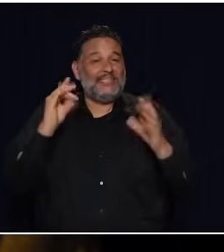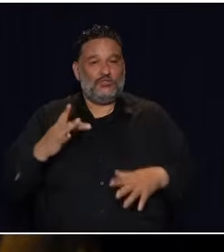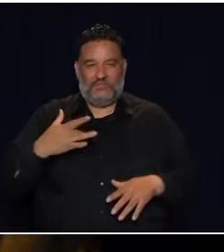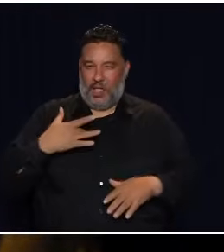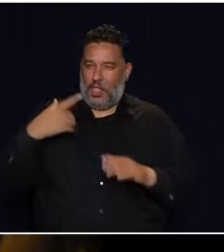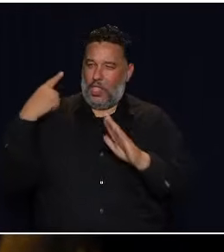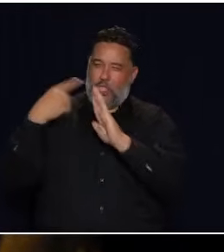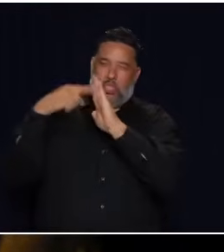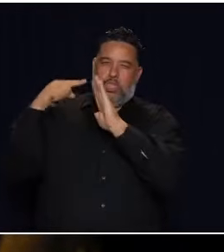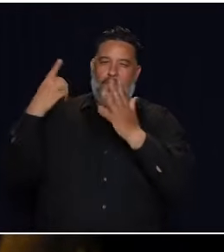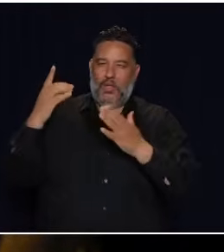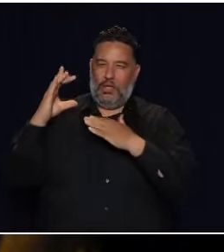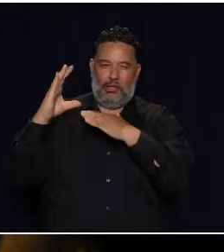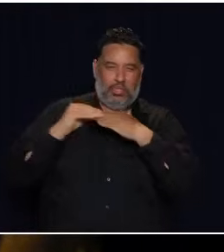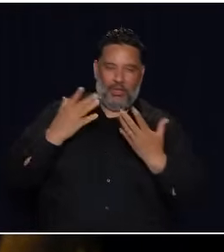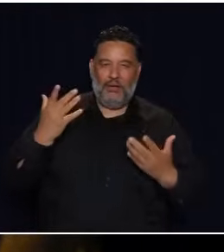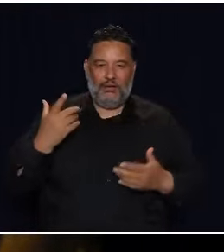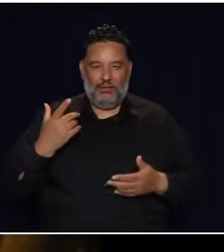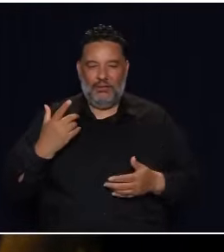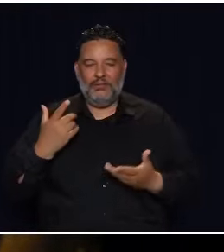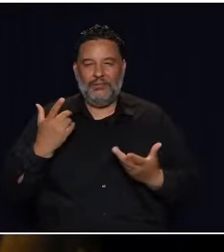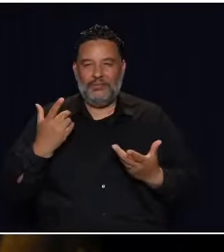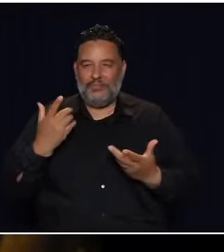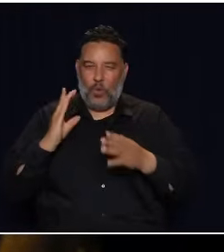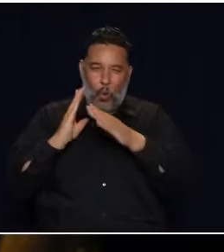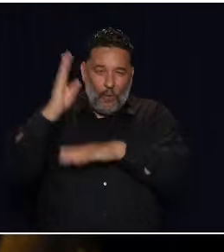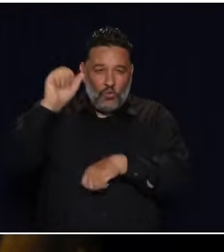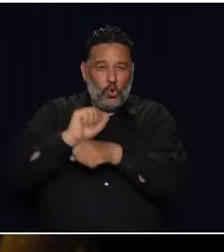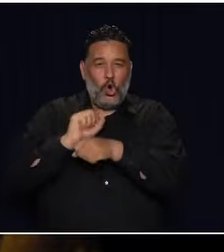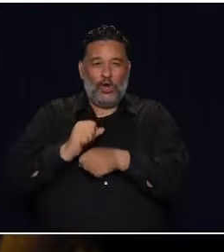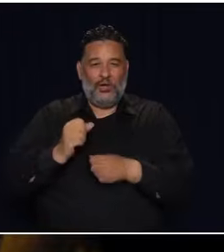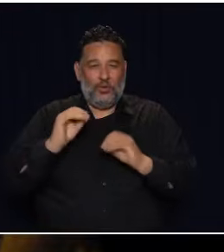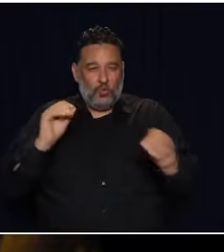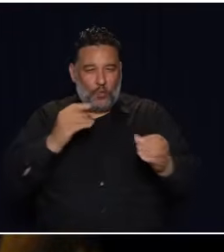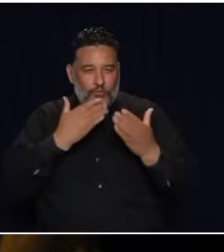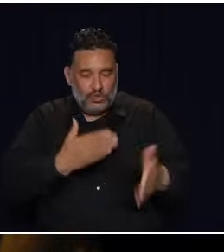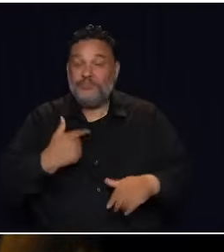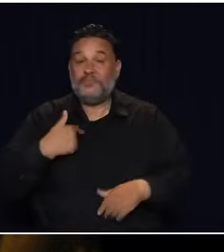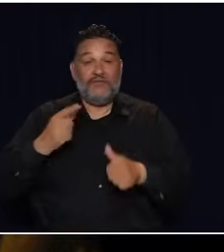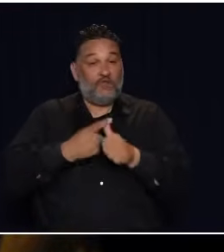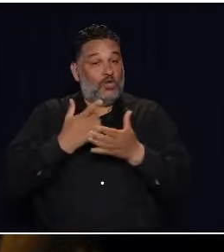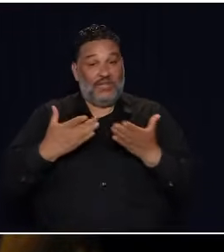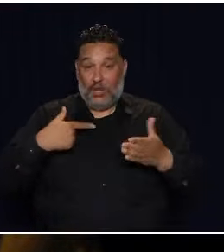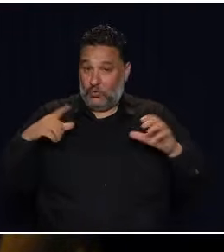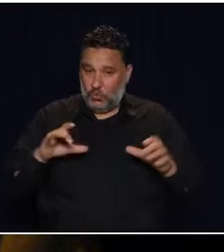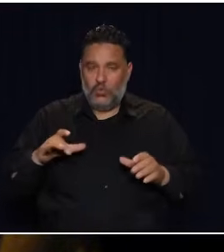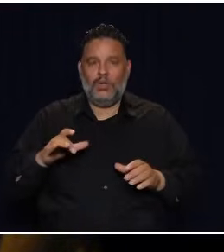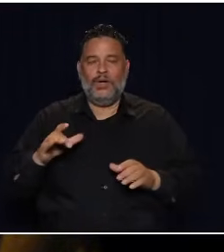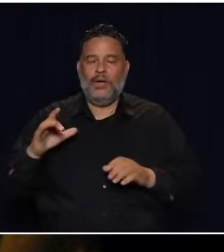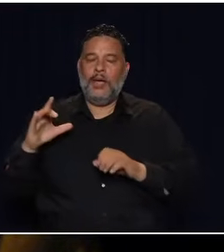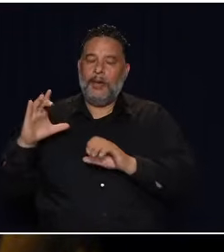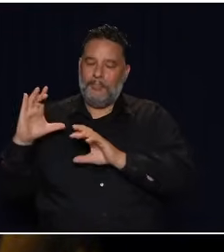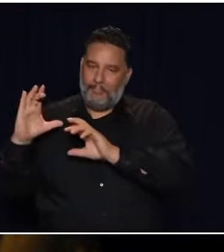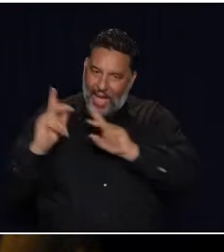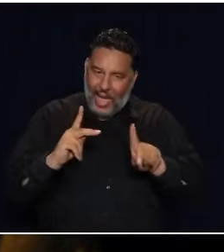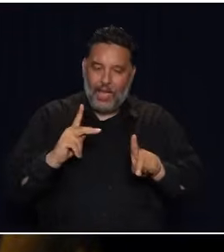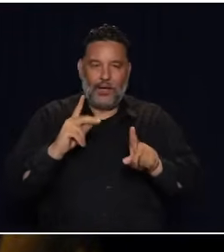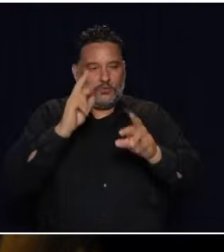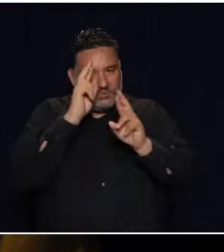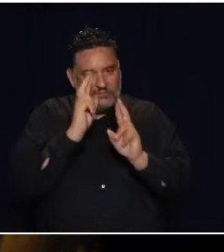WE NEED TO START BY